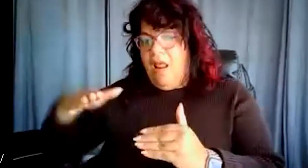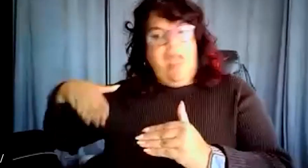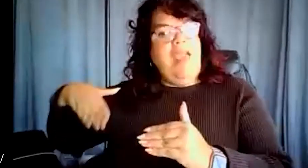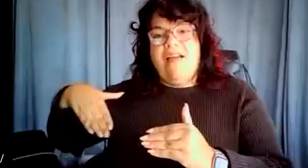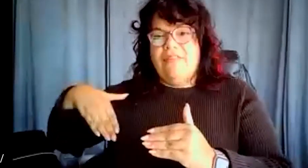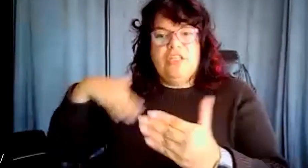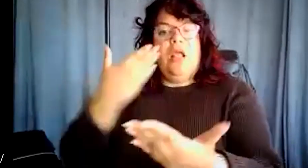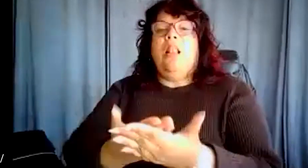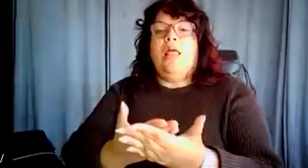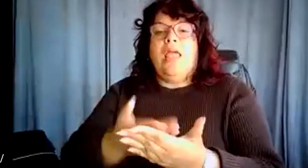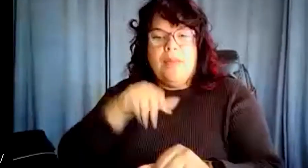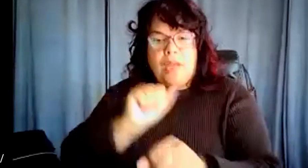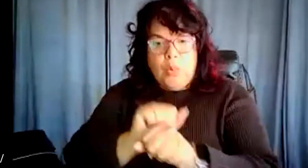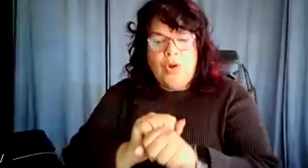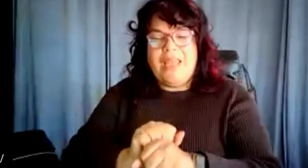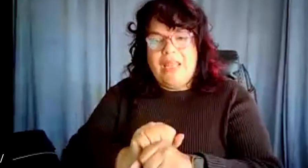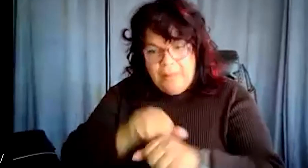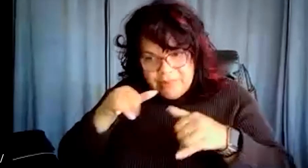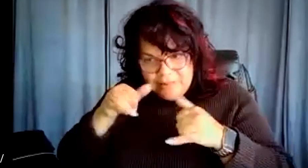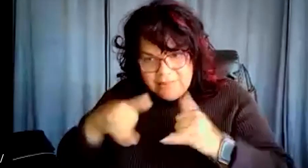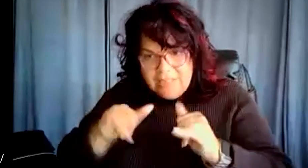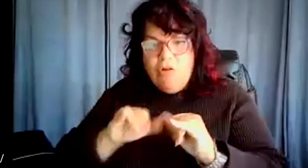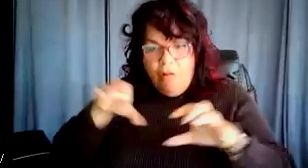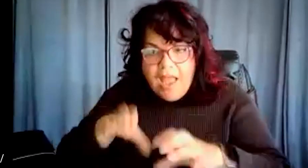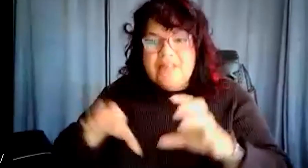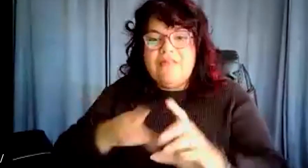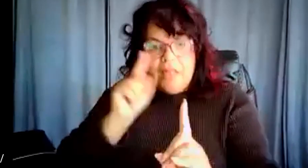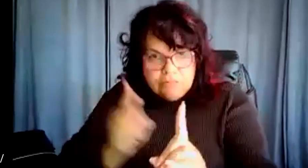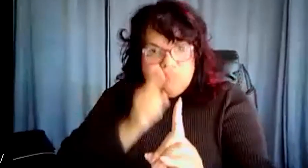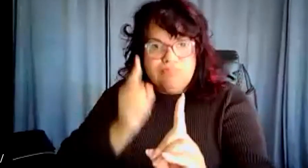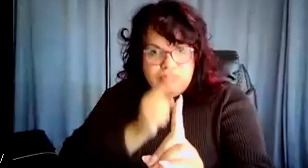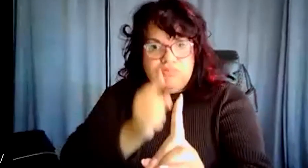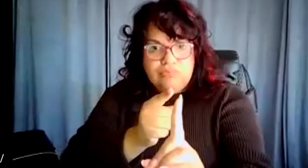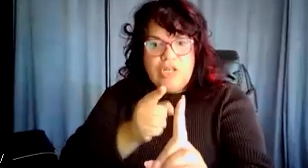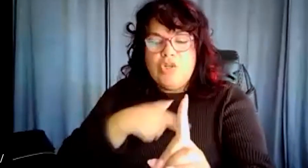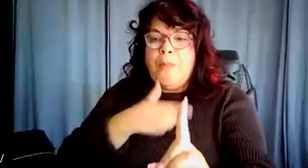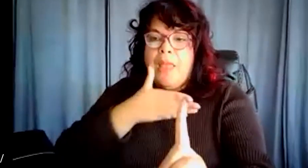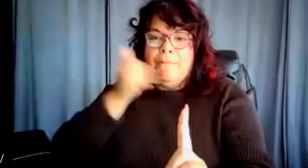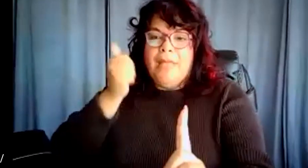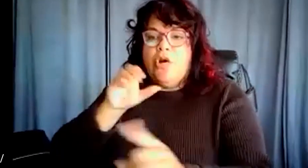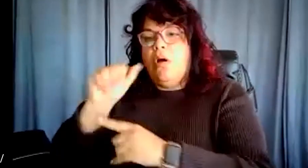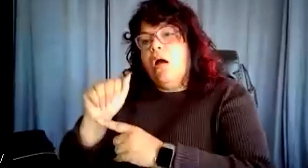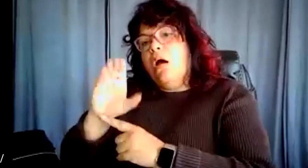It's something that I am actively working toward to be a better accomplice to disabled